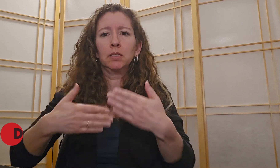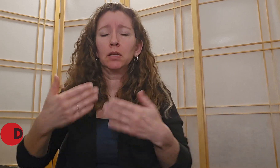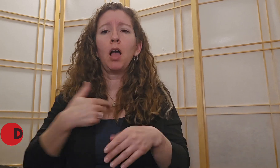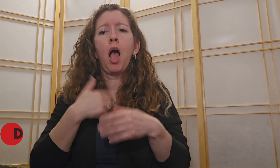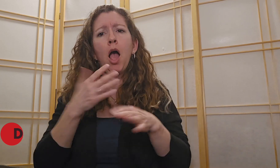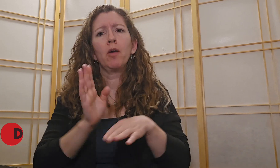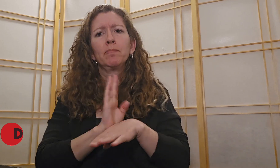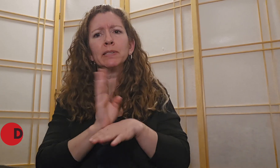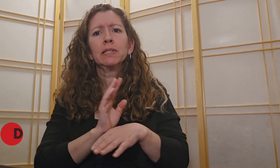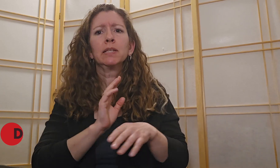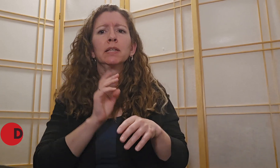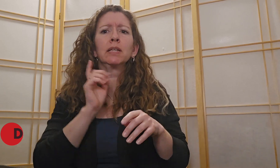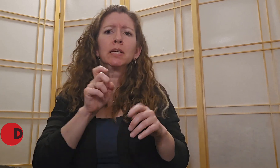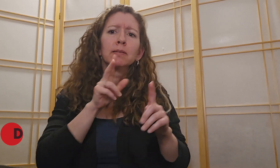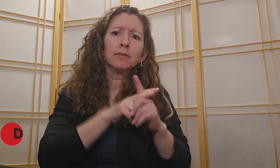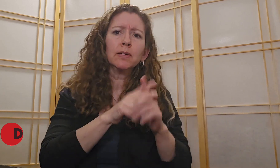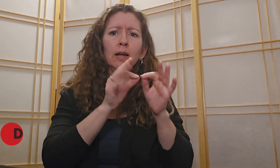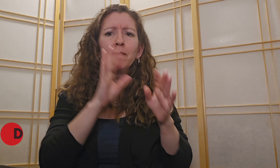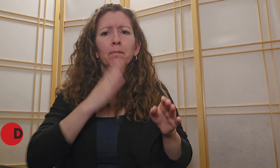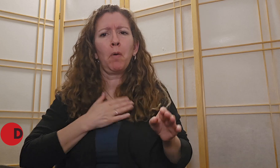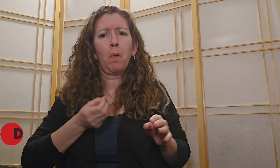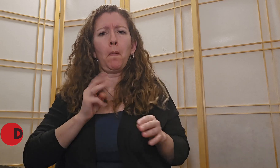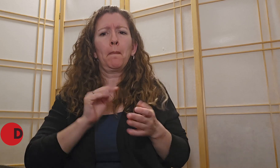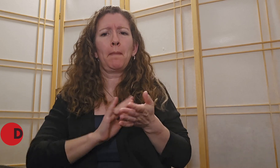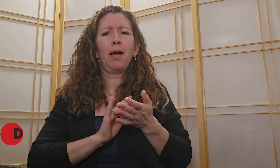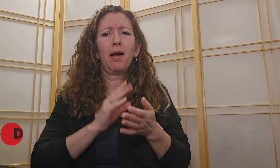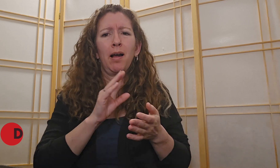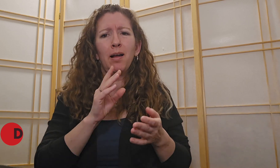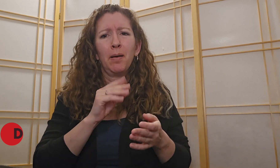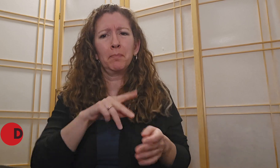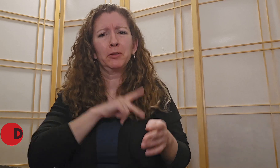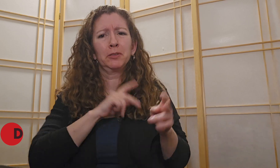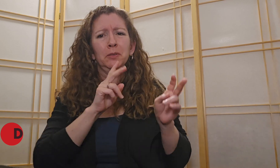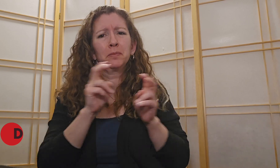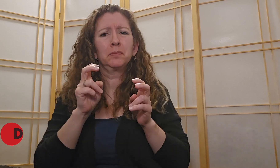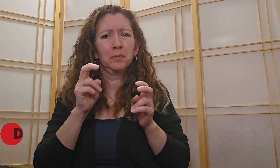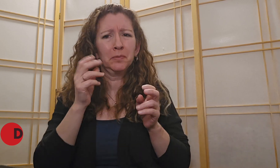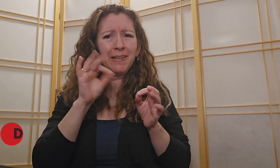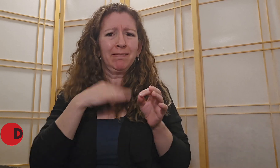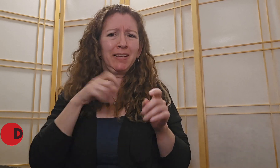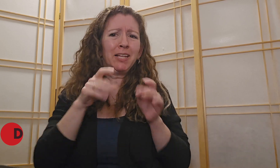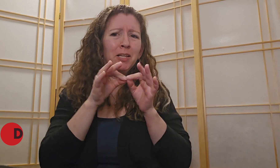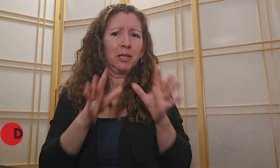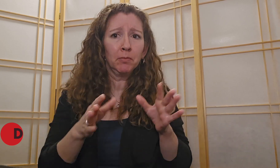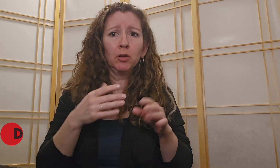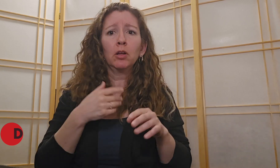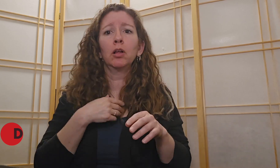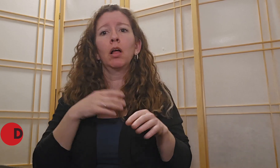You know how life can be busy – I’m already busy enough and still having to book interpreters for my own medical and personal issues